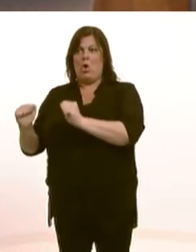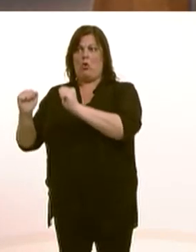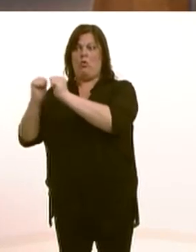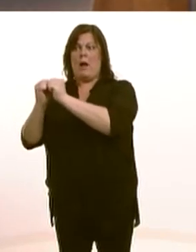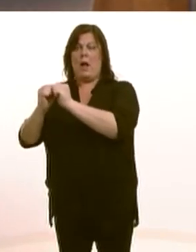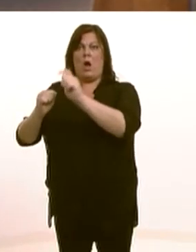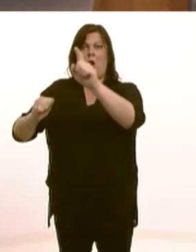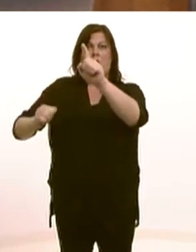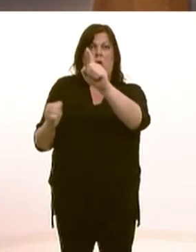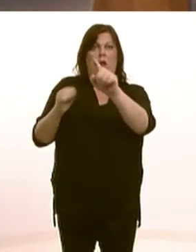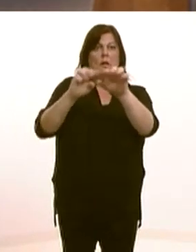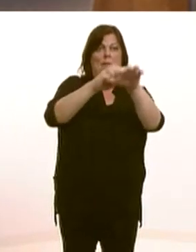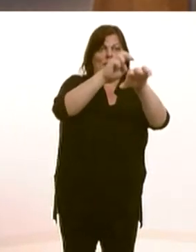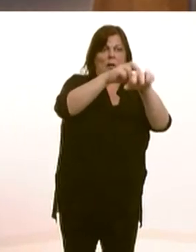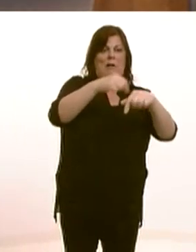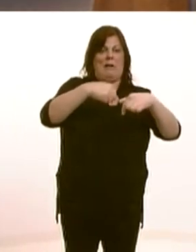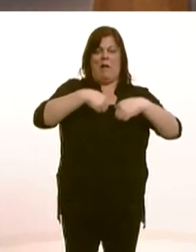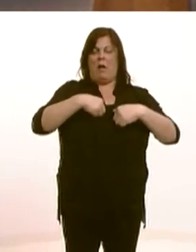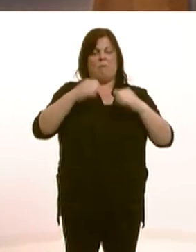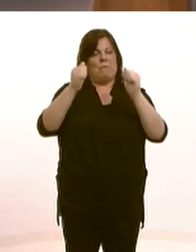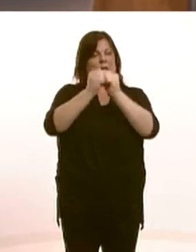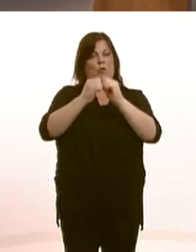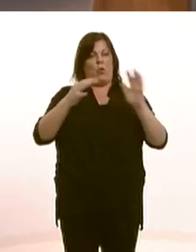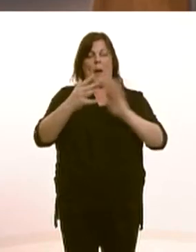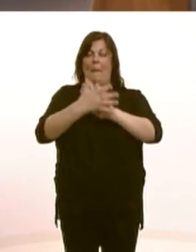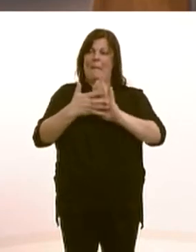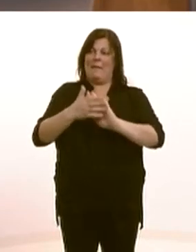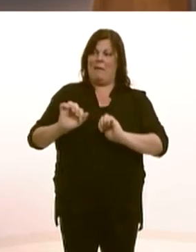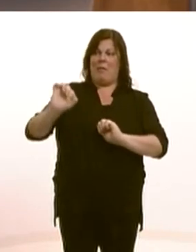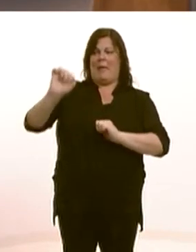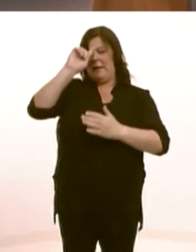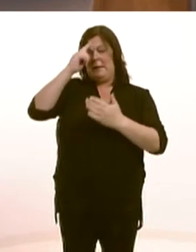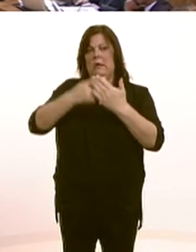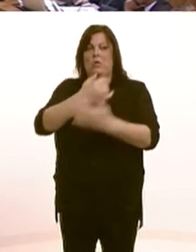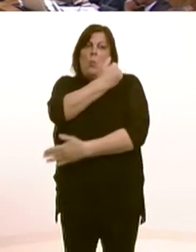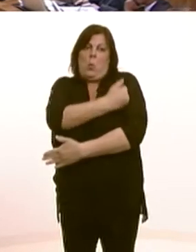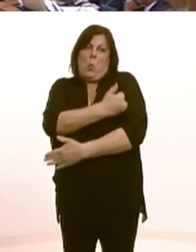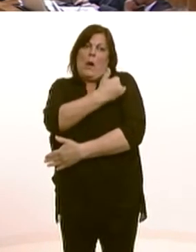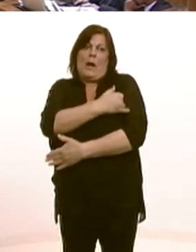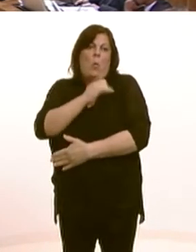that deal will inevitably be weakened and will not stand the test of time.